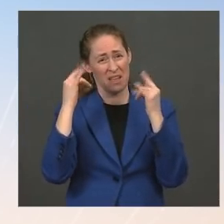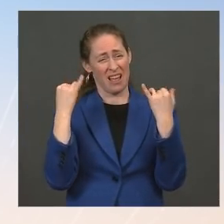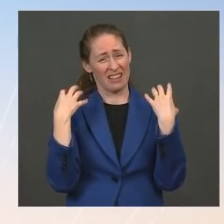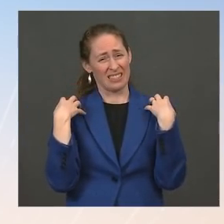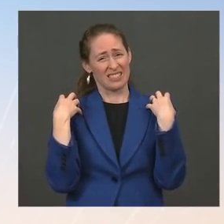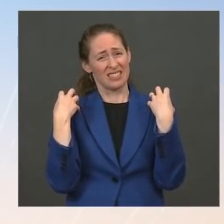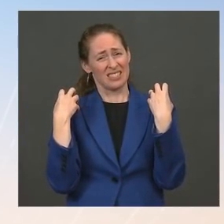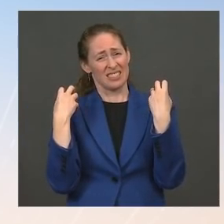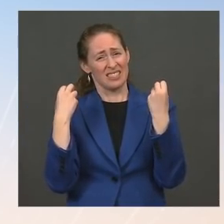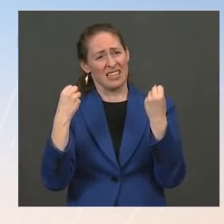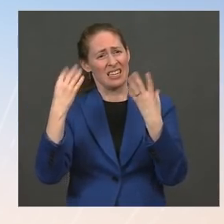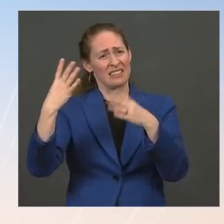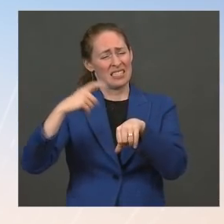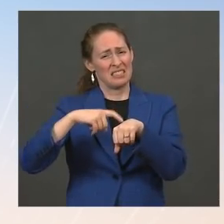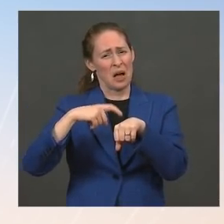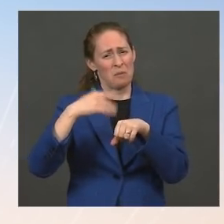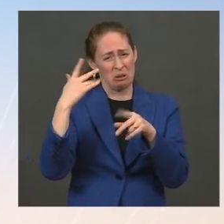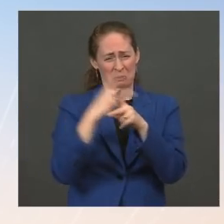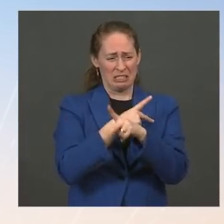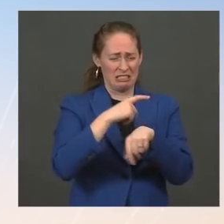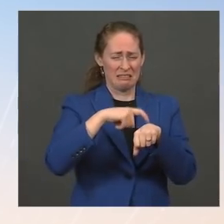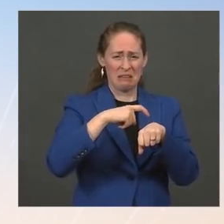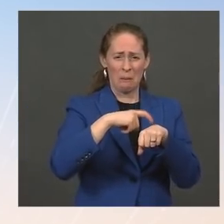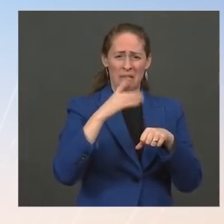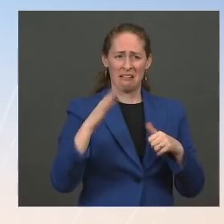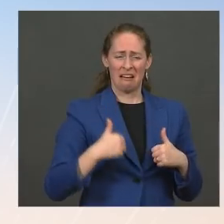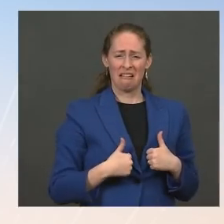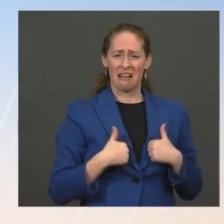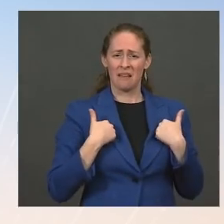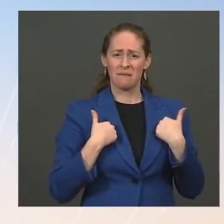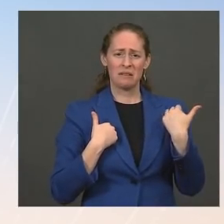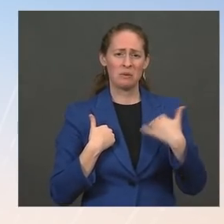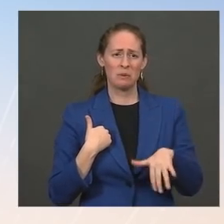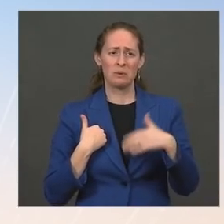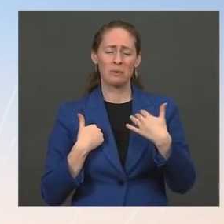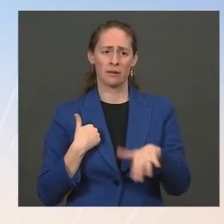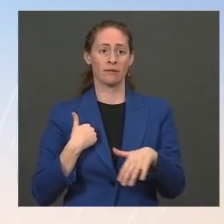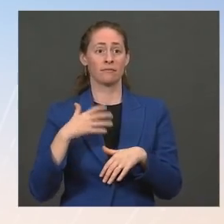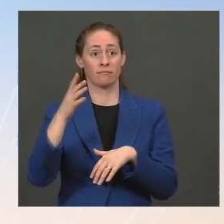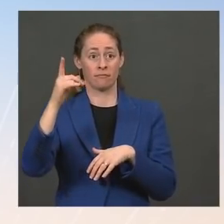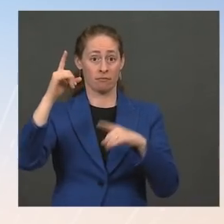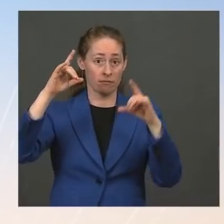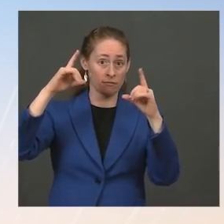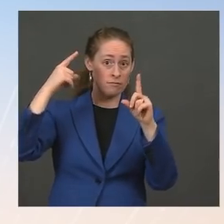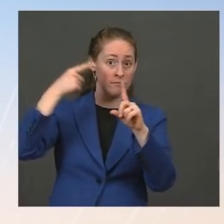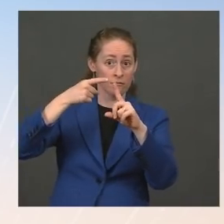Obviously, any President going to visit a community requires a lot of assets, requires taking their resources,